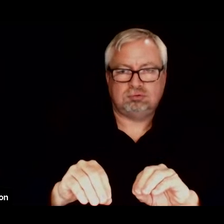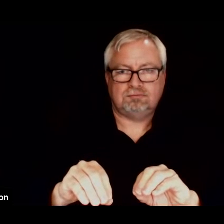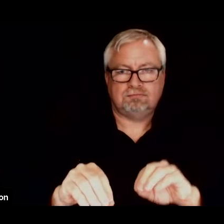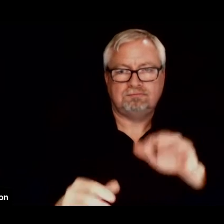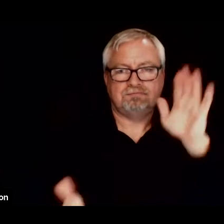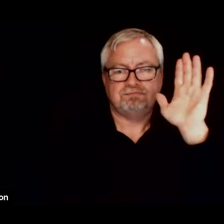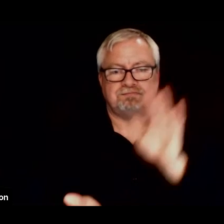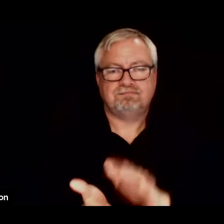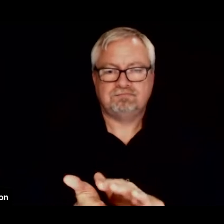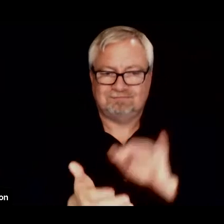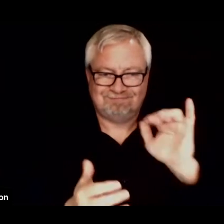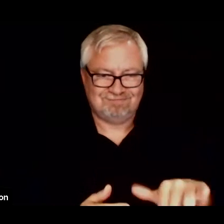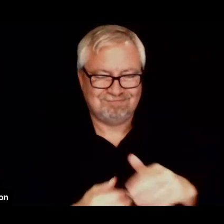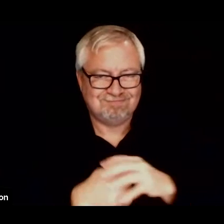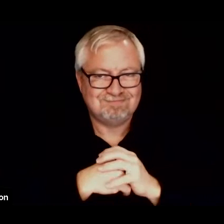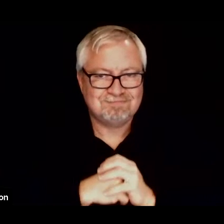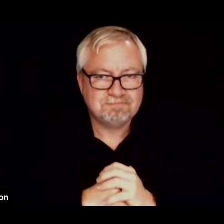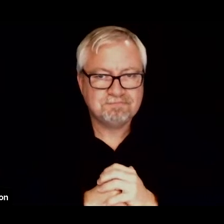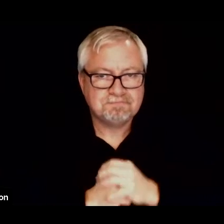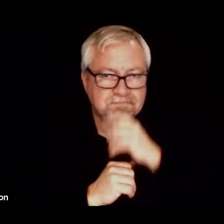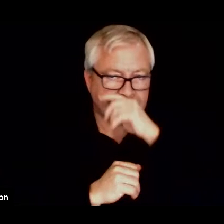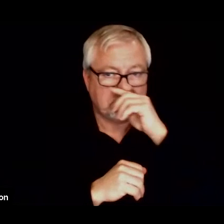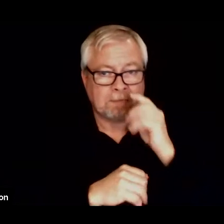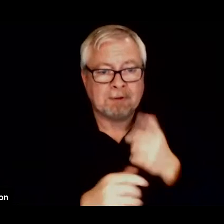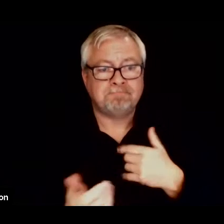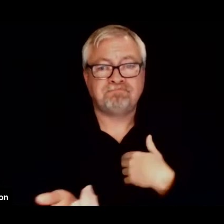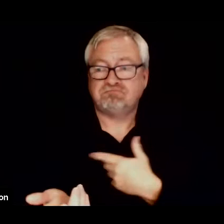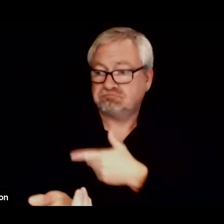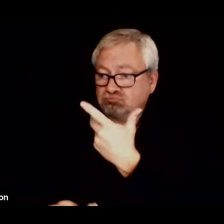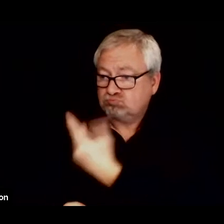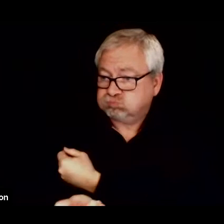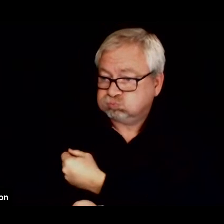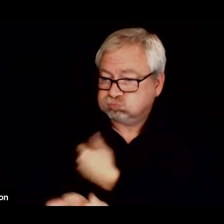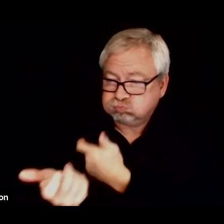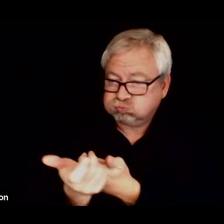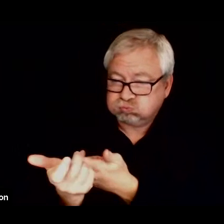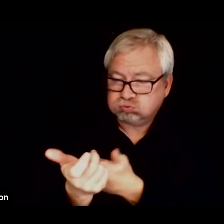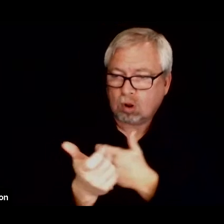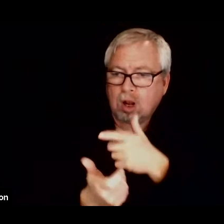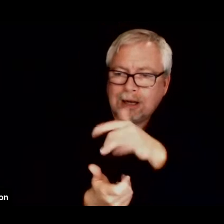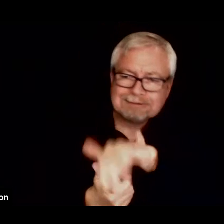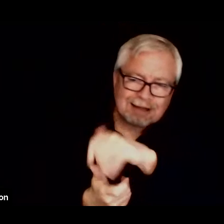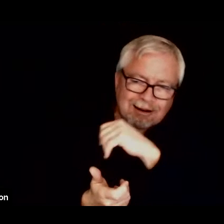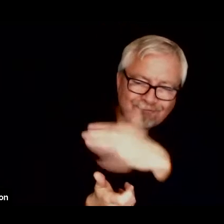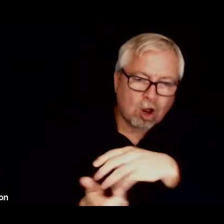able to do its job the best if we can keep the size of the fire under containment and if we all